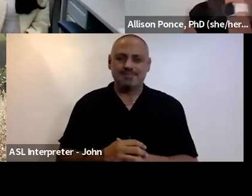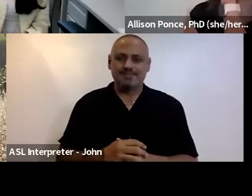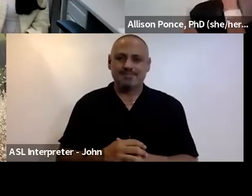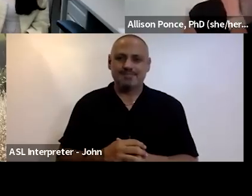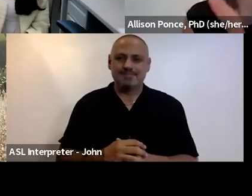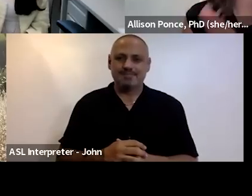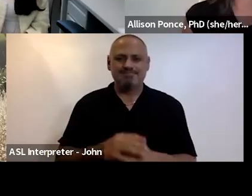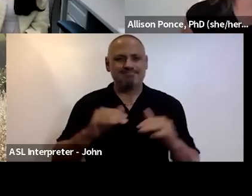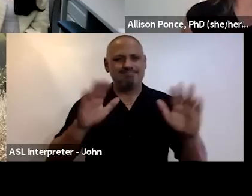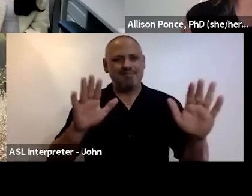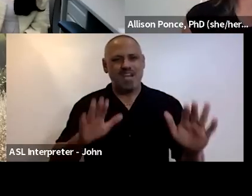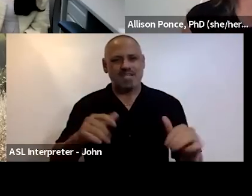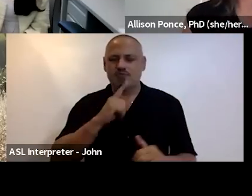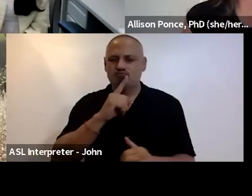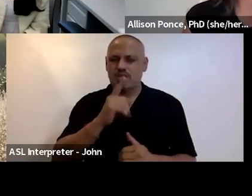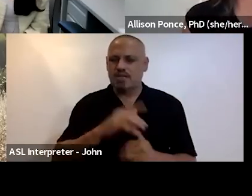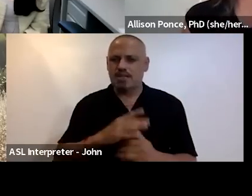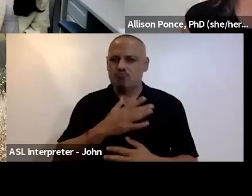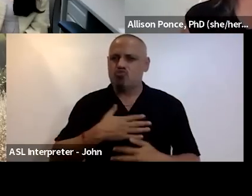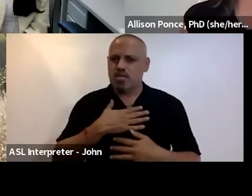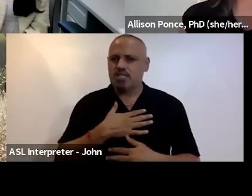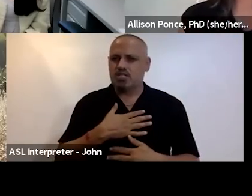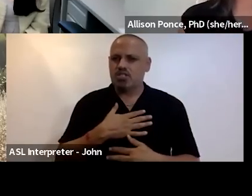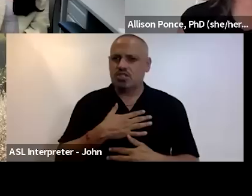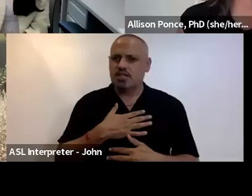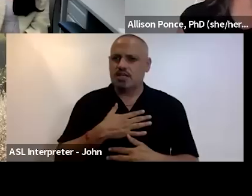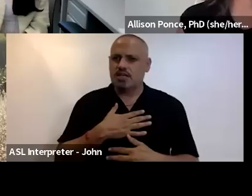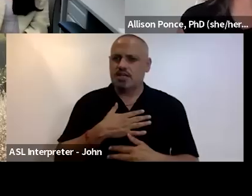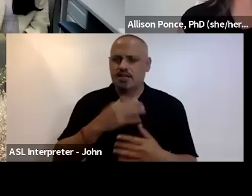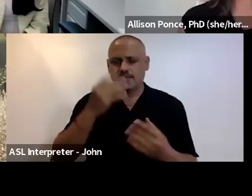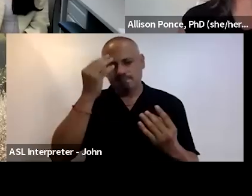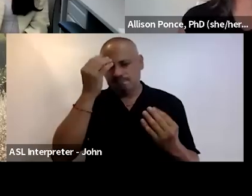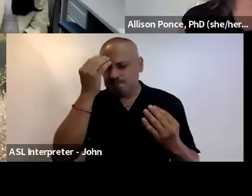Fantastic. Yeah, I really appreciate all thoughtful answers